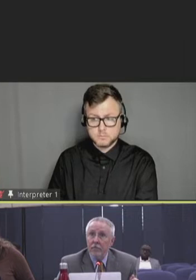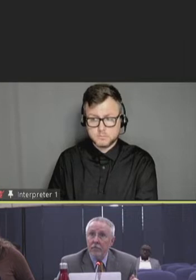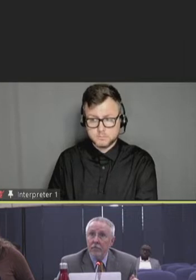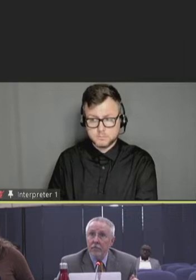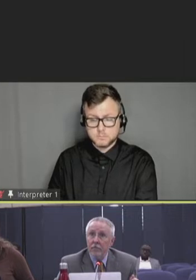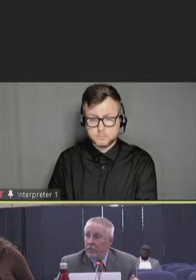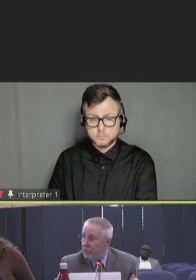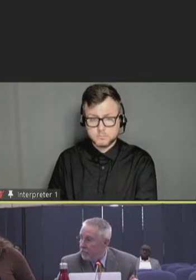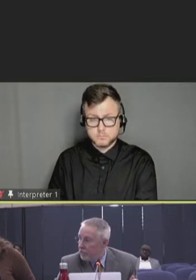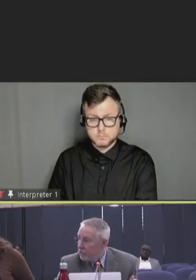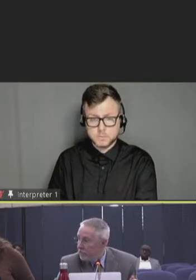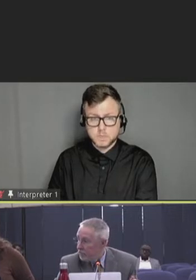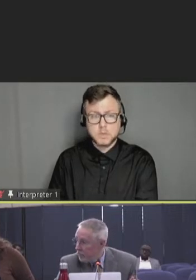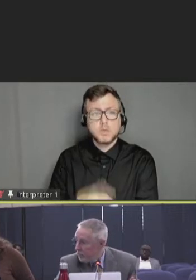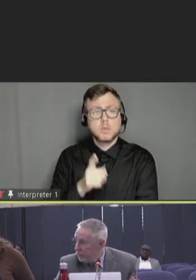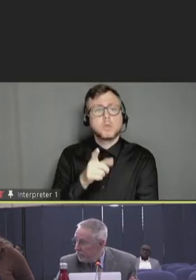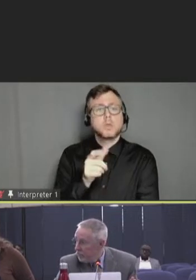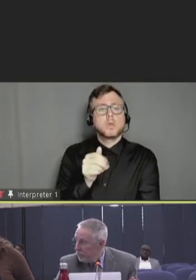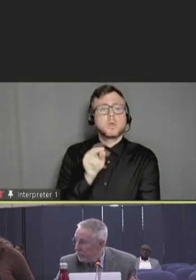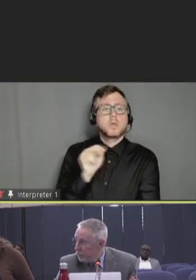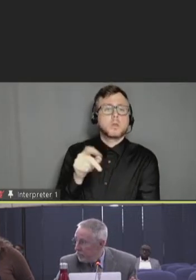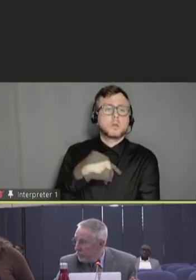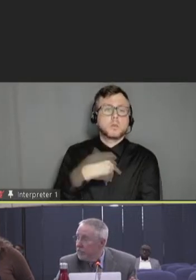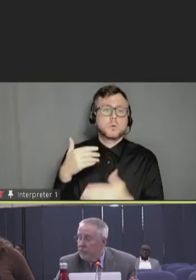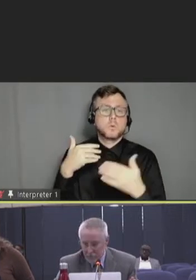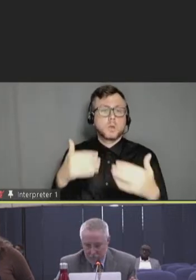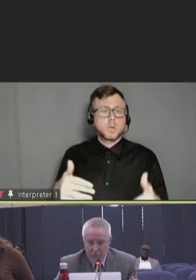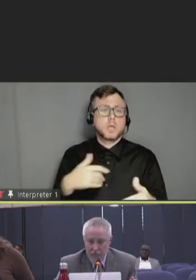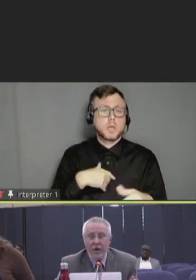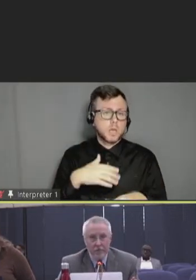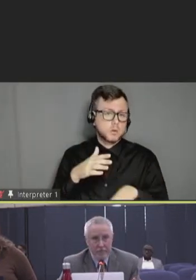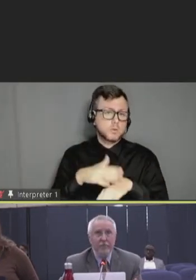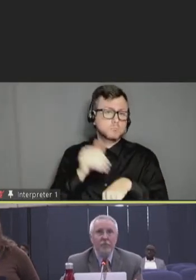Ann Aikin: Okay. So, I'm going to go ahead and call the vote.